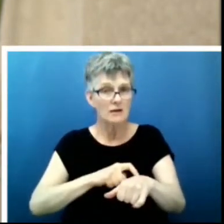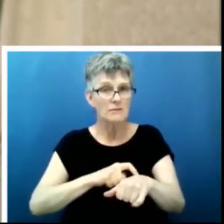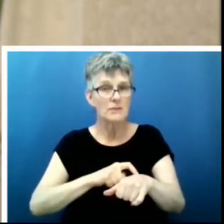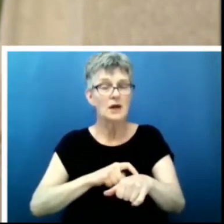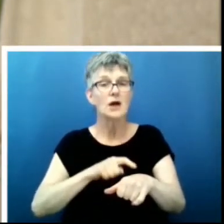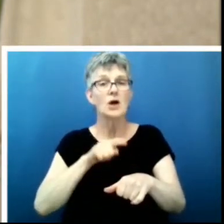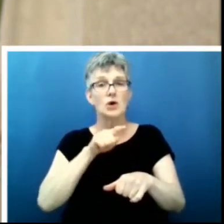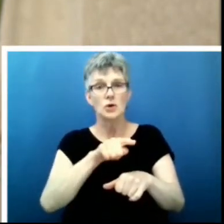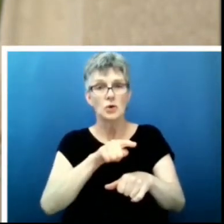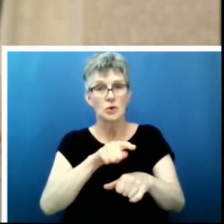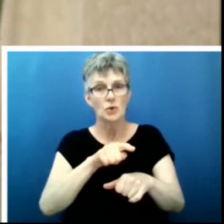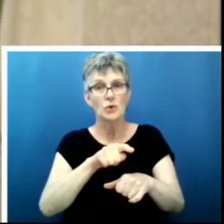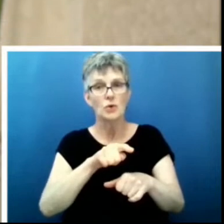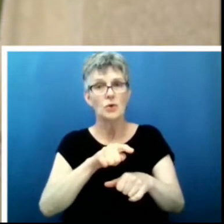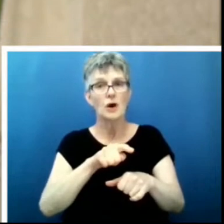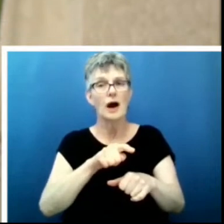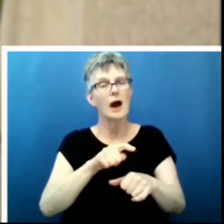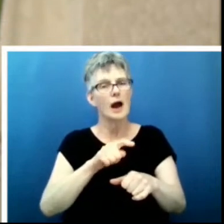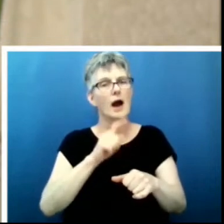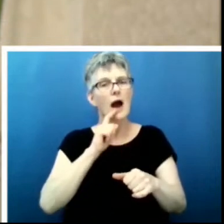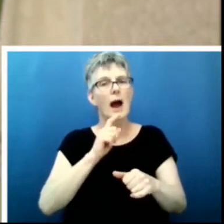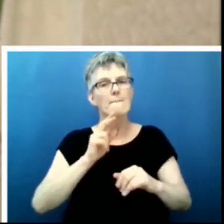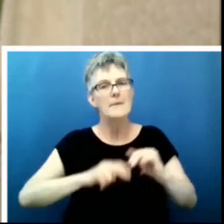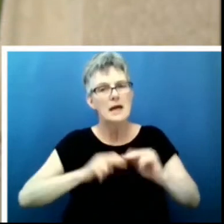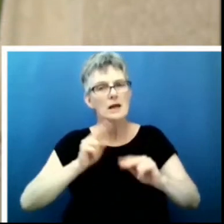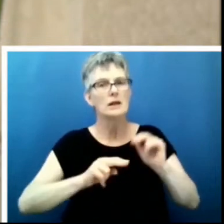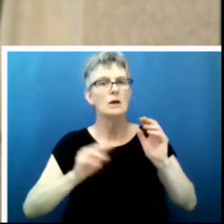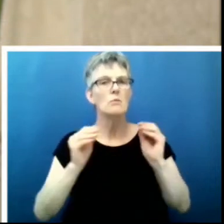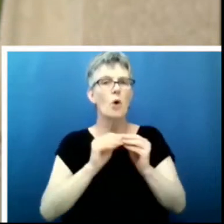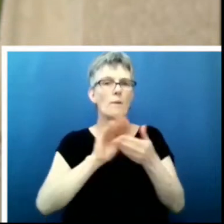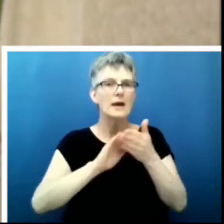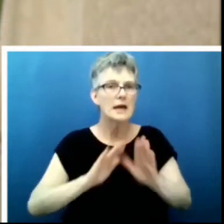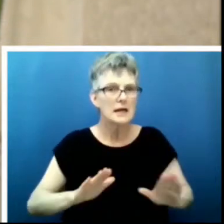of peace in the world, world peace becomes possible.